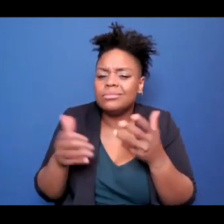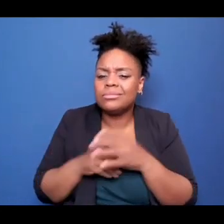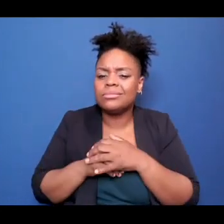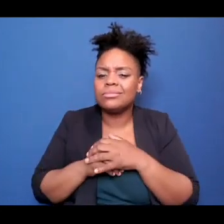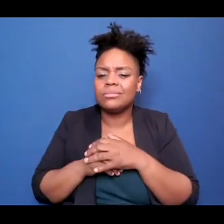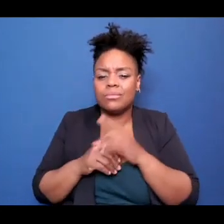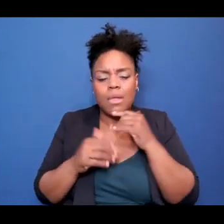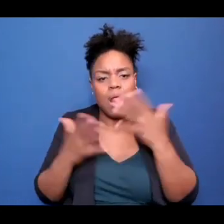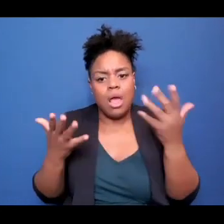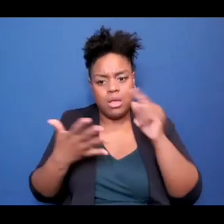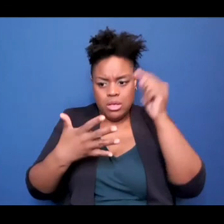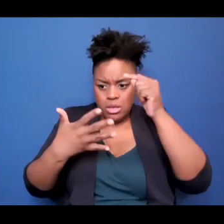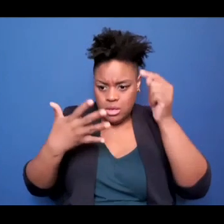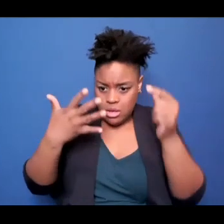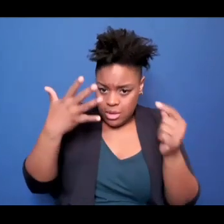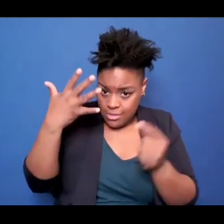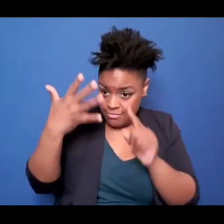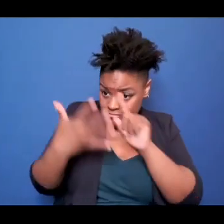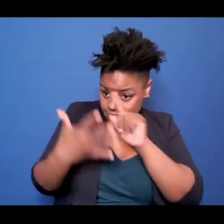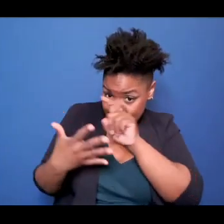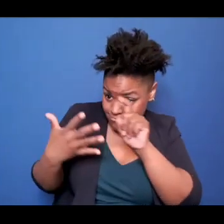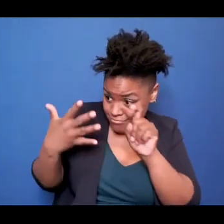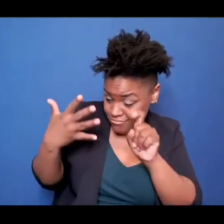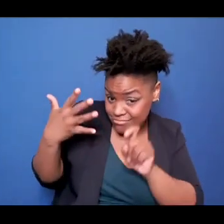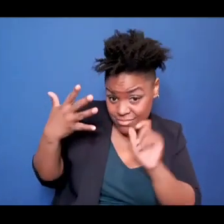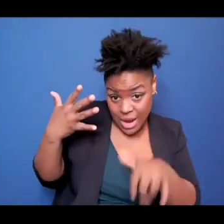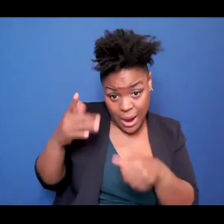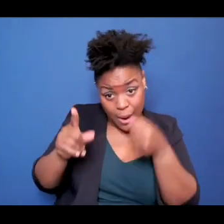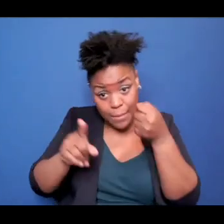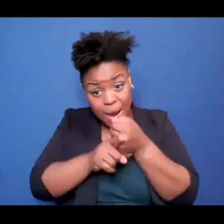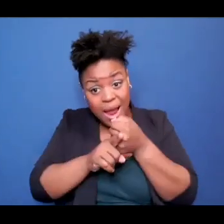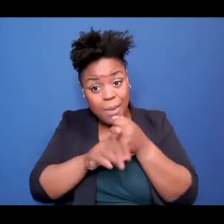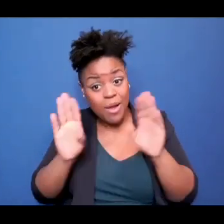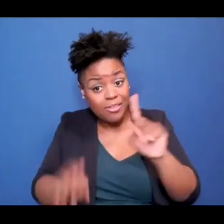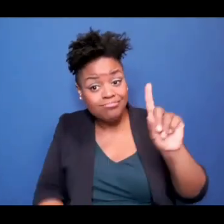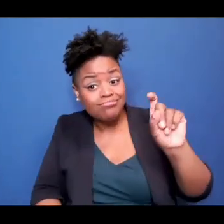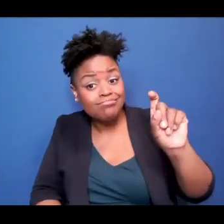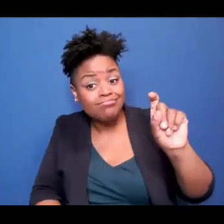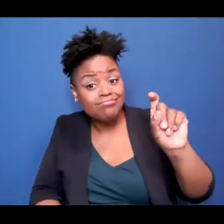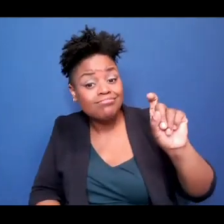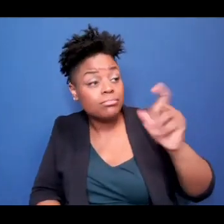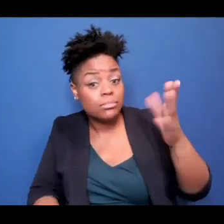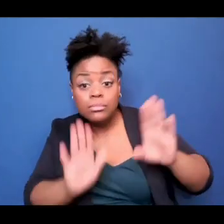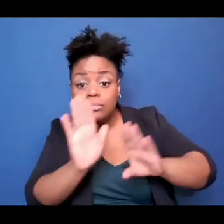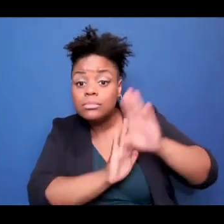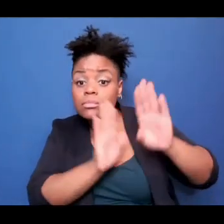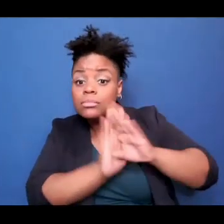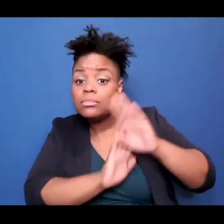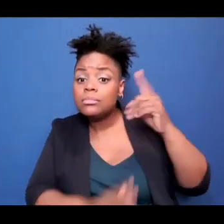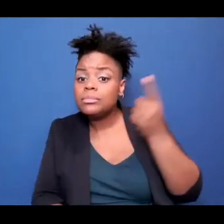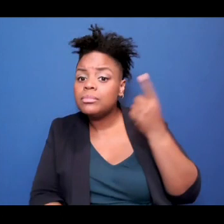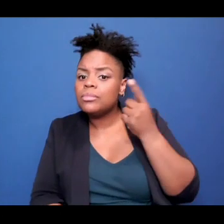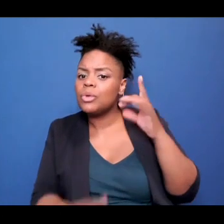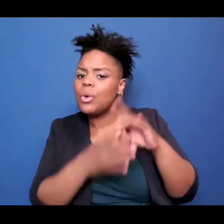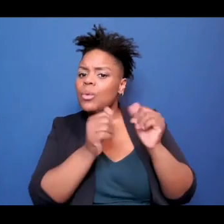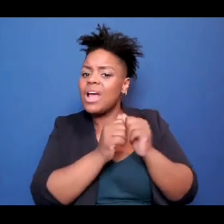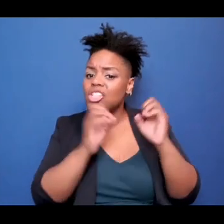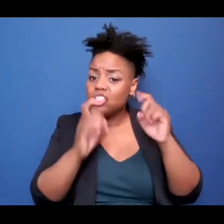THERE ARE A NUMBER OF ASPECTS ABOUT THAT ADVERTISING THIS COULD BE AFFECTING BEHAVIOR. SO IF YOU WERE GOING ON DEVELOP